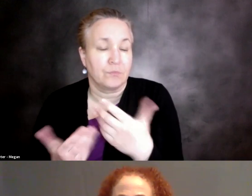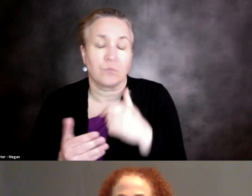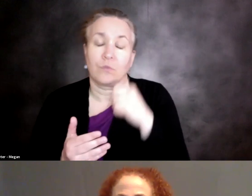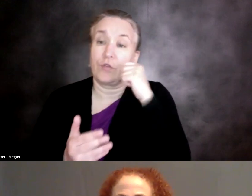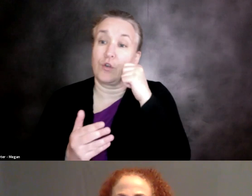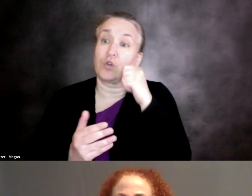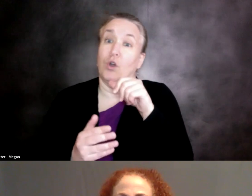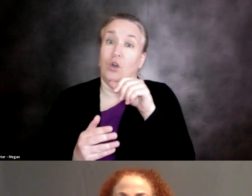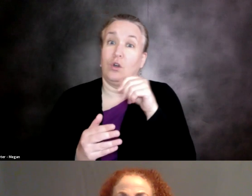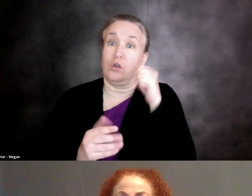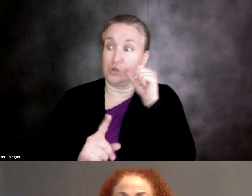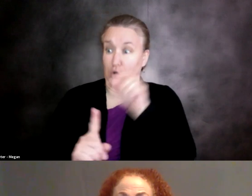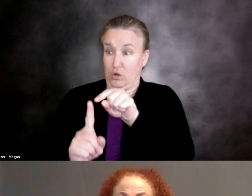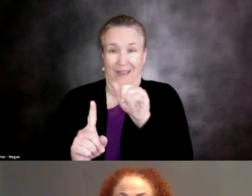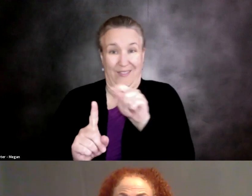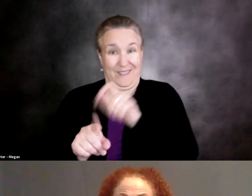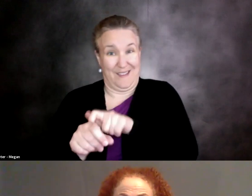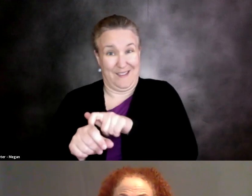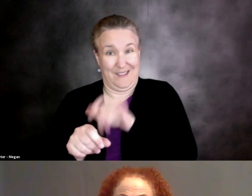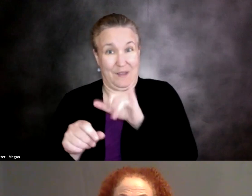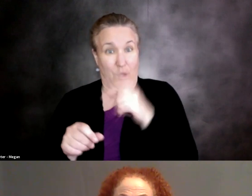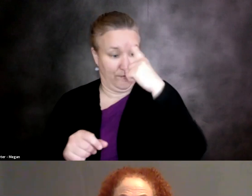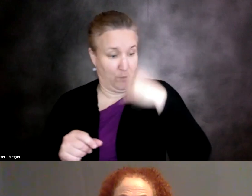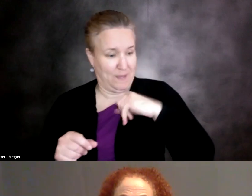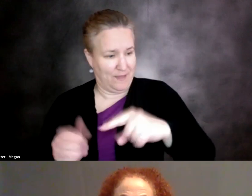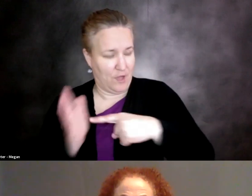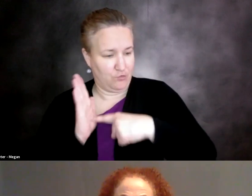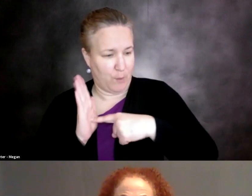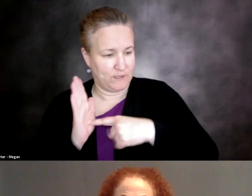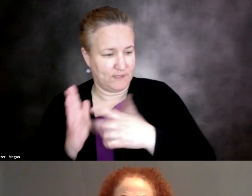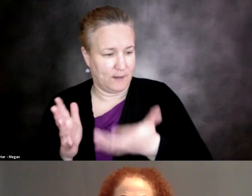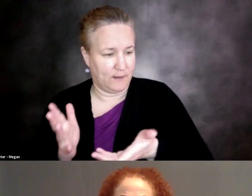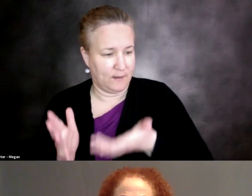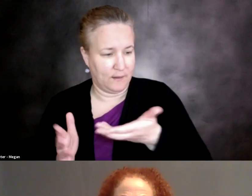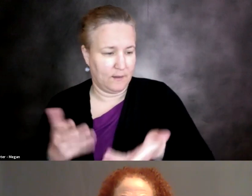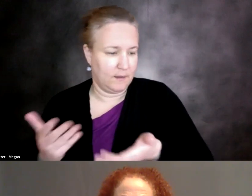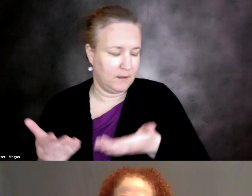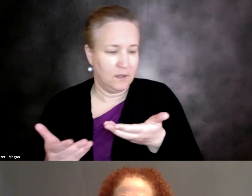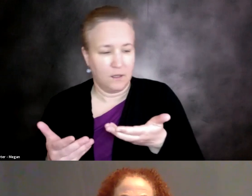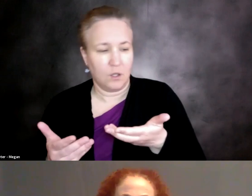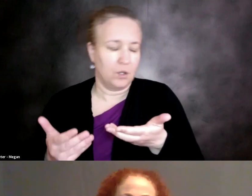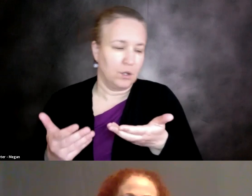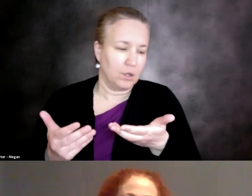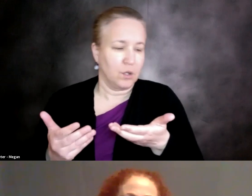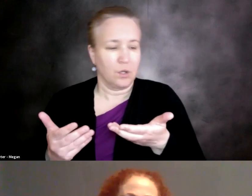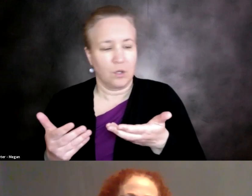at the time, the furthest extreme